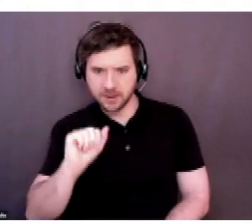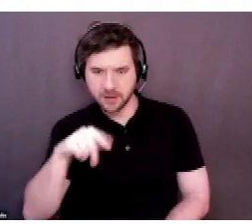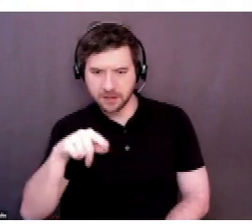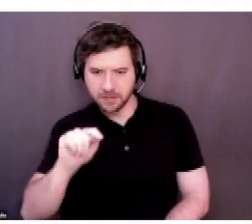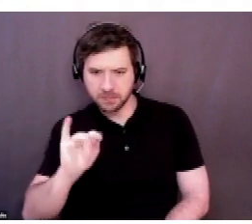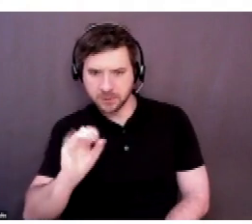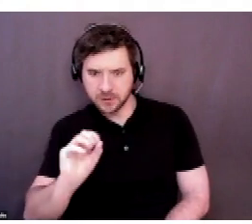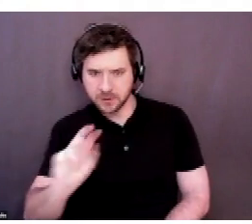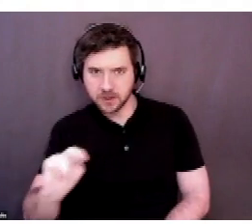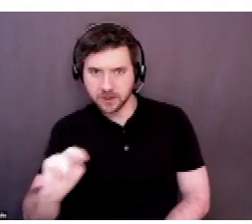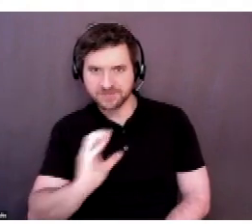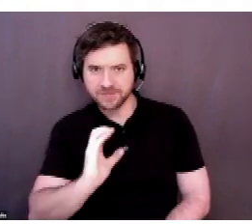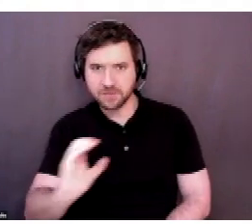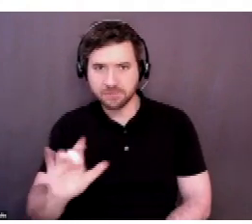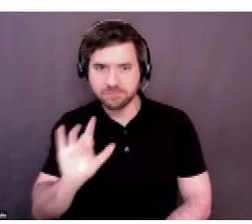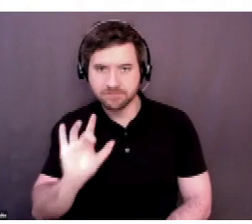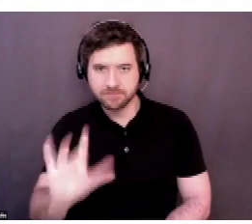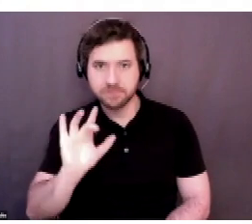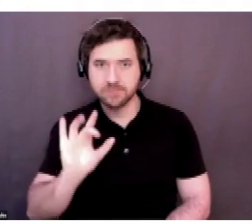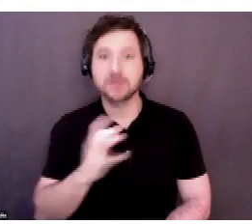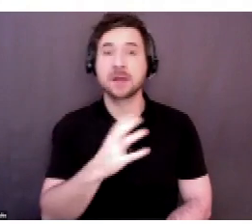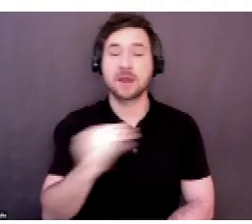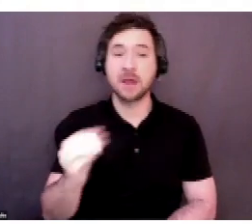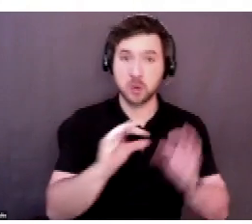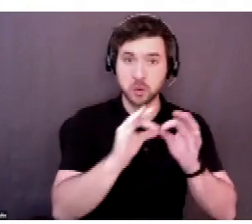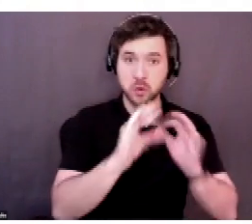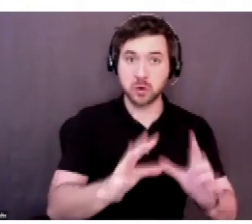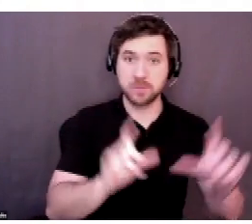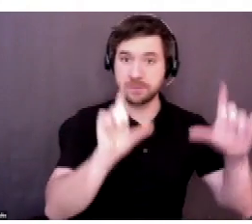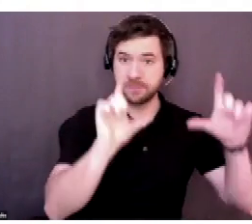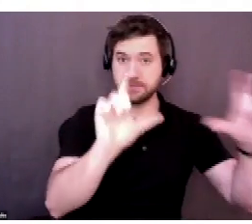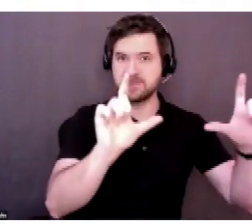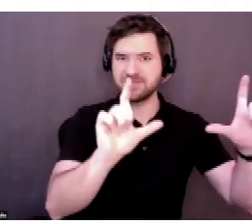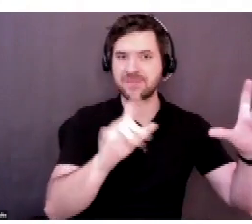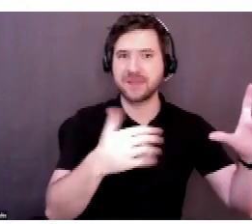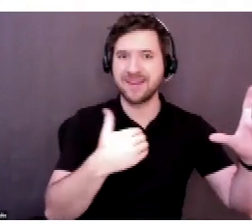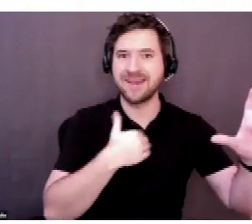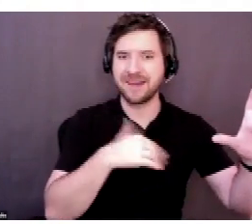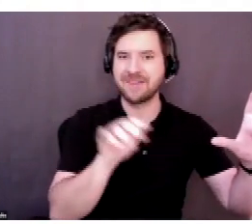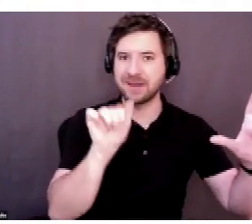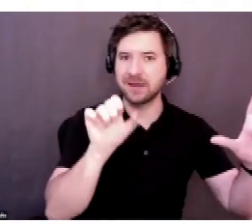and our interpreter is in the interpreter box, which you'll have to click